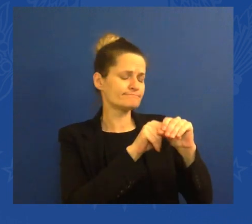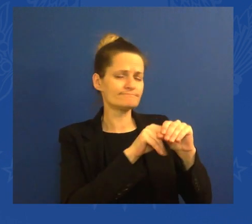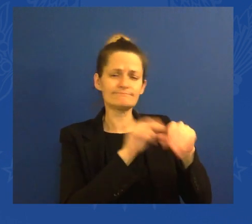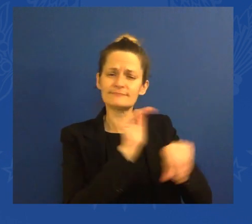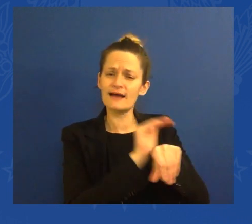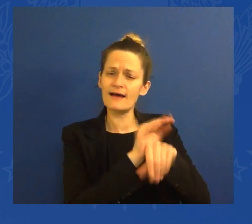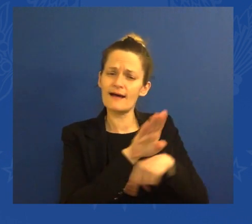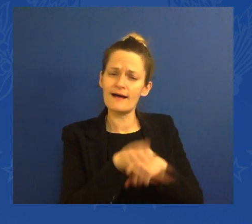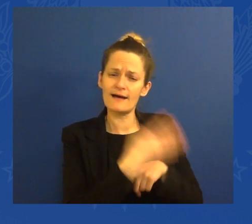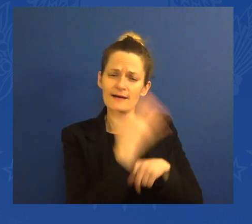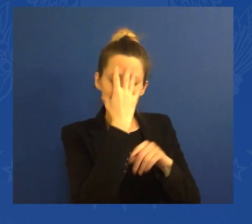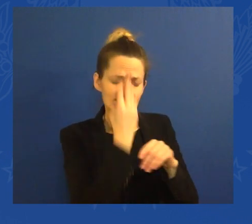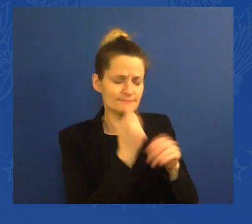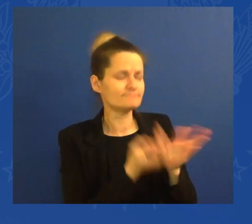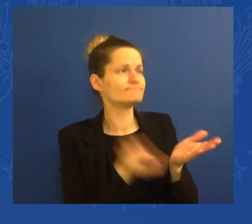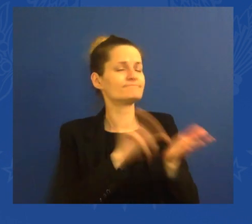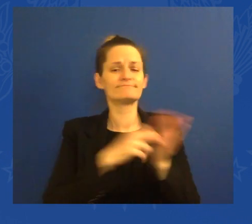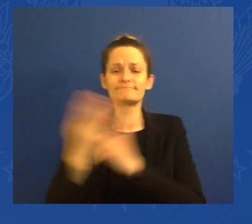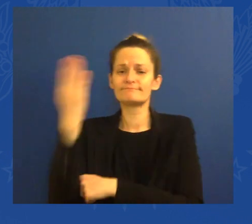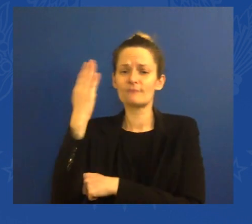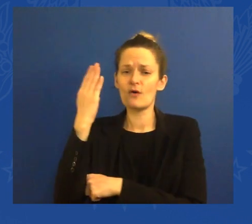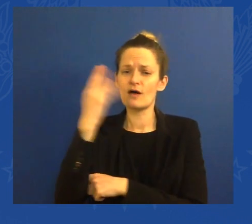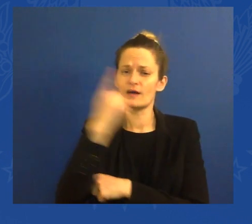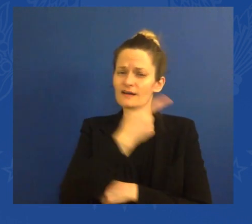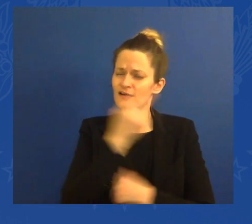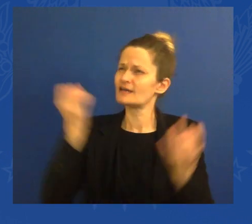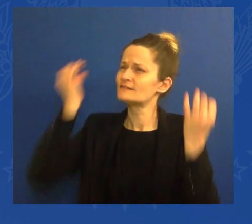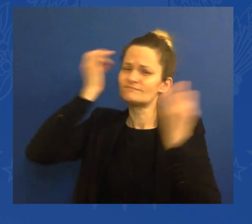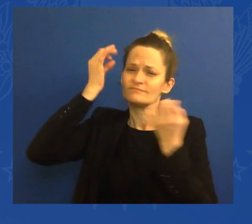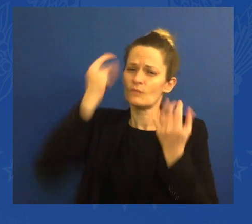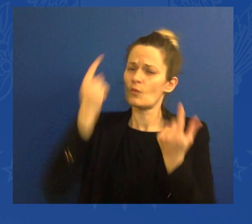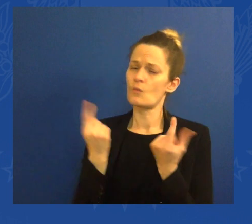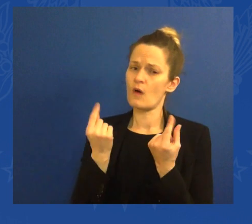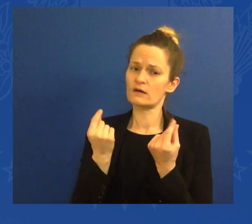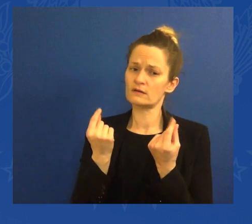It's just who he is. It's who he's always been.